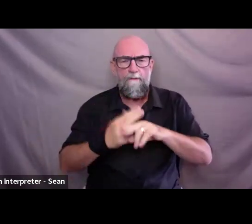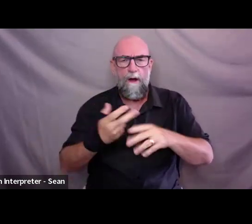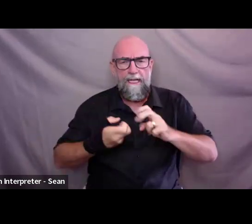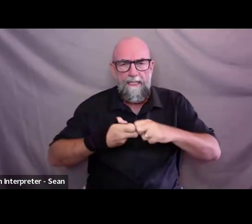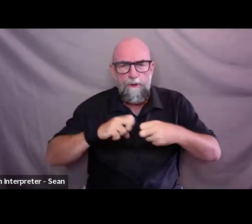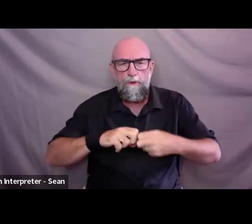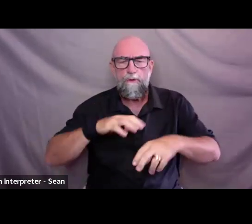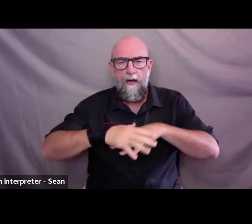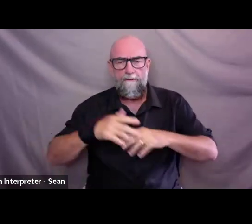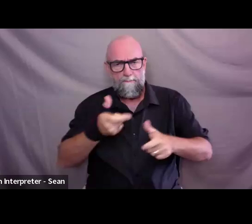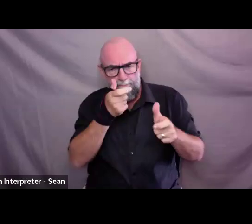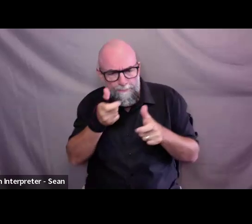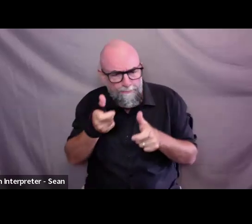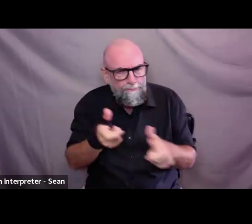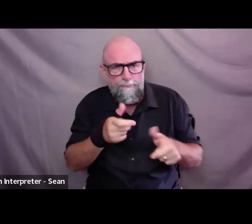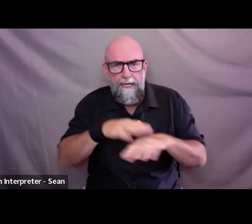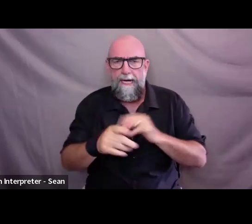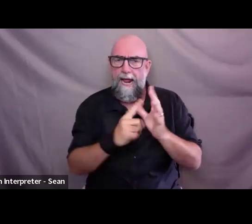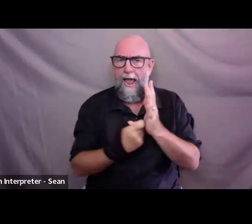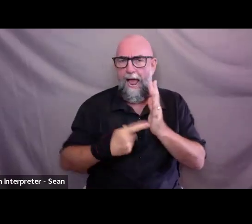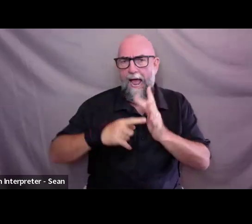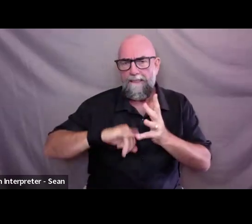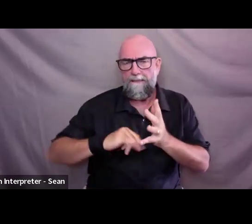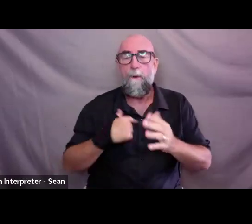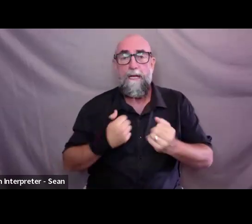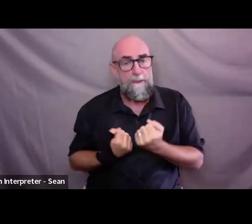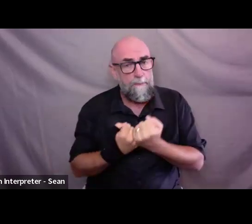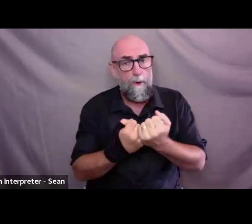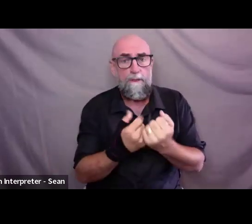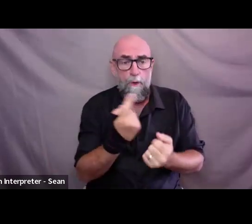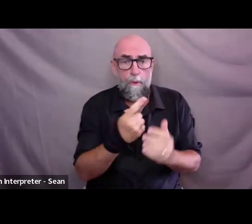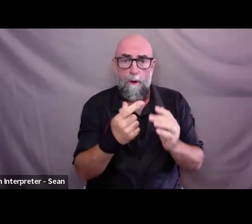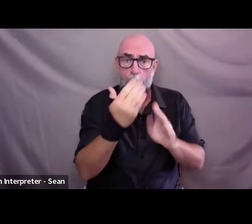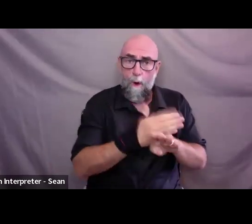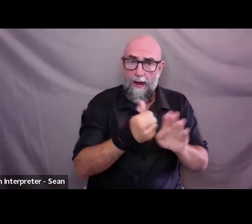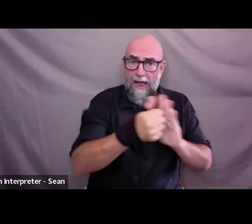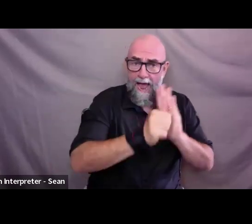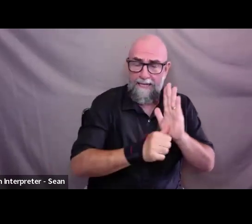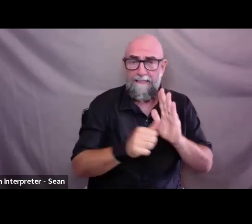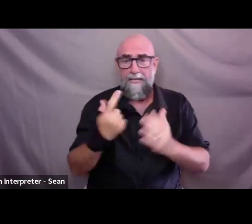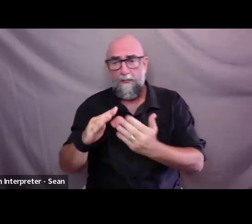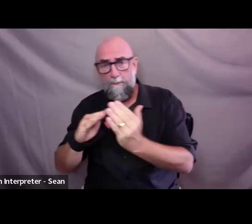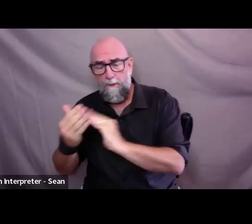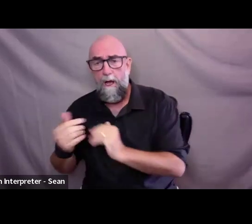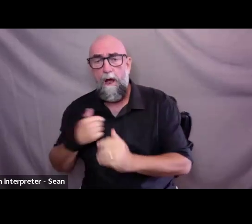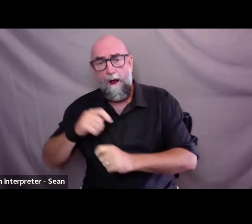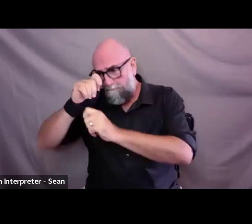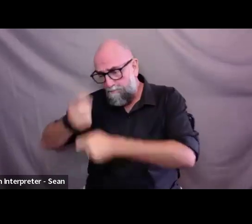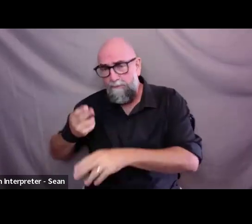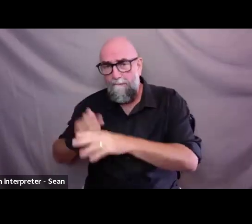approaches that support artists and communities. We are grateful to Darts for their insightful programming and brings some incredible gas from